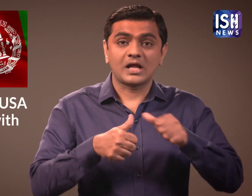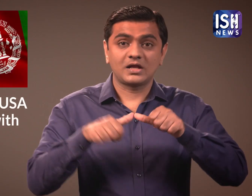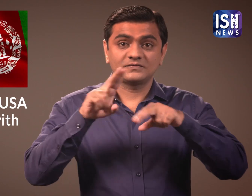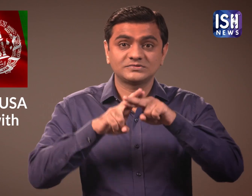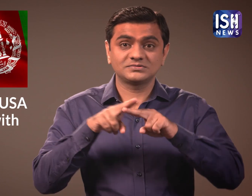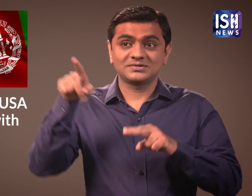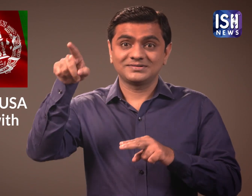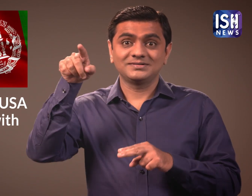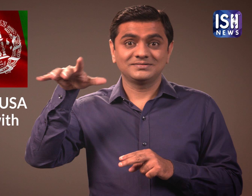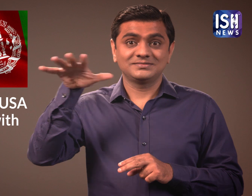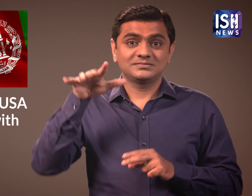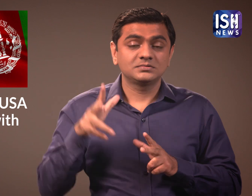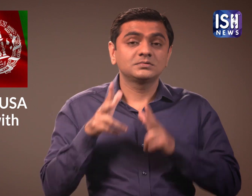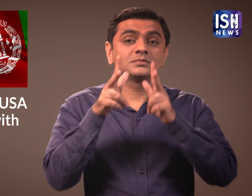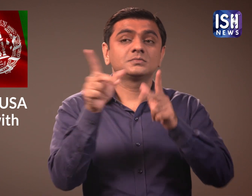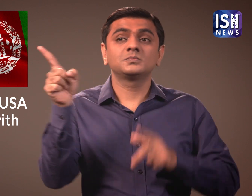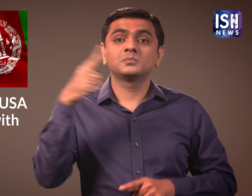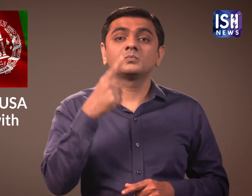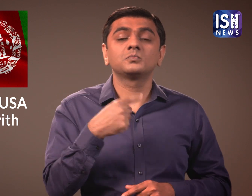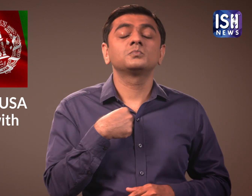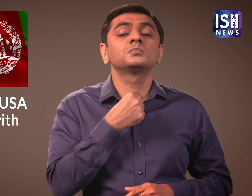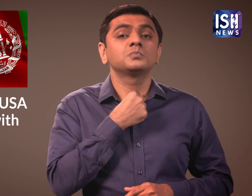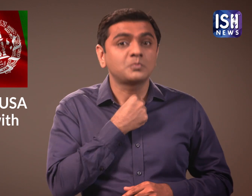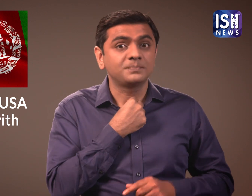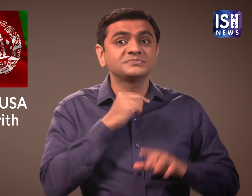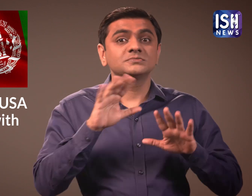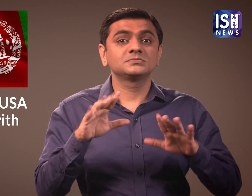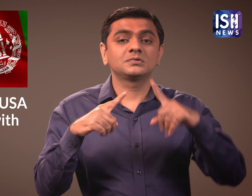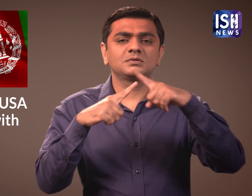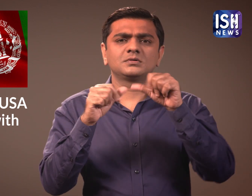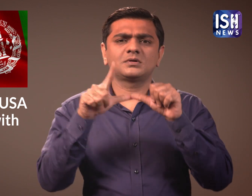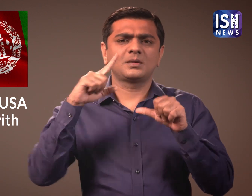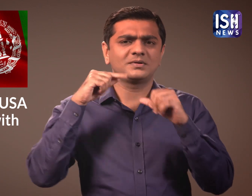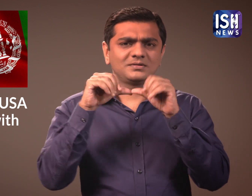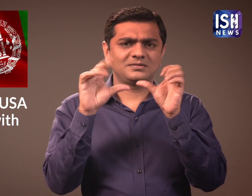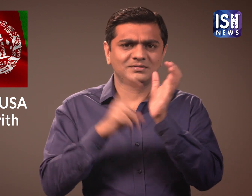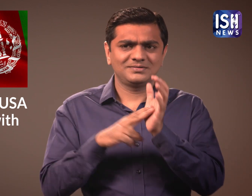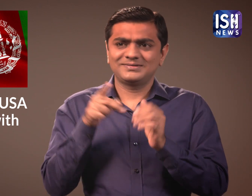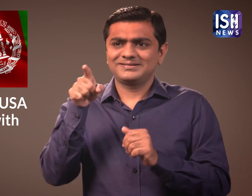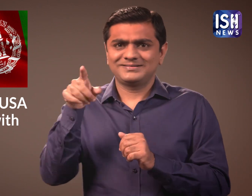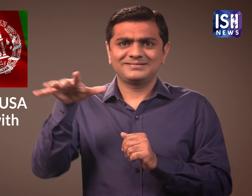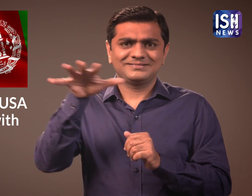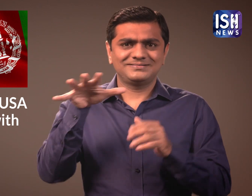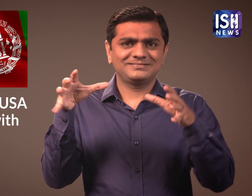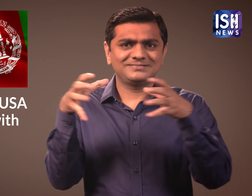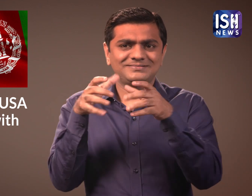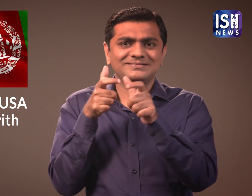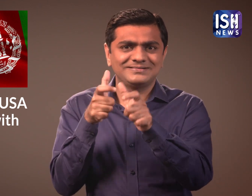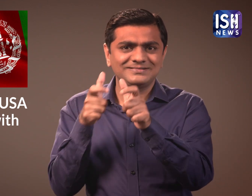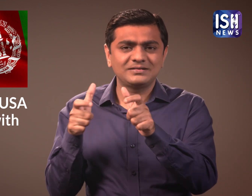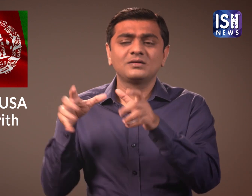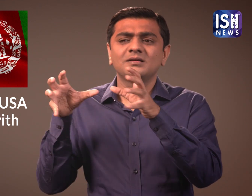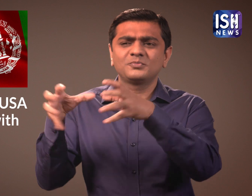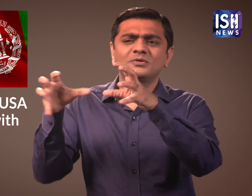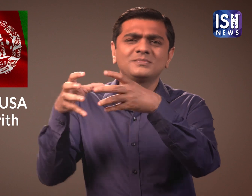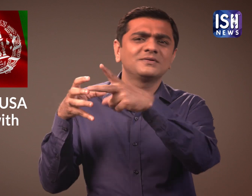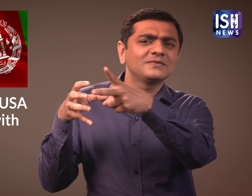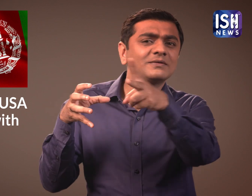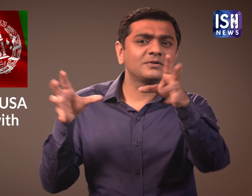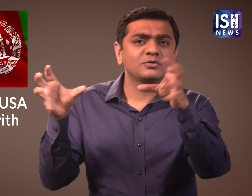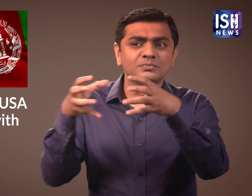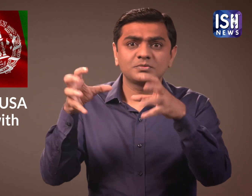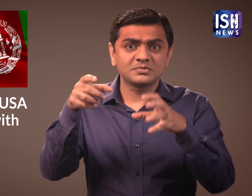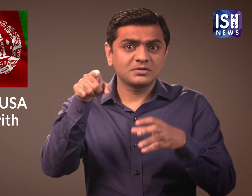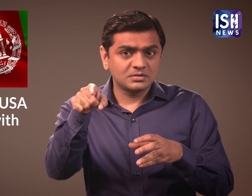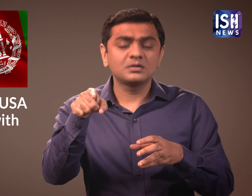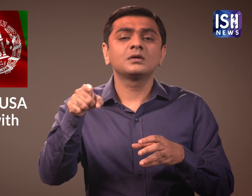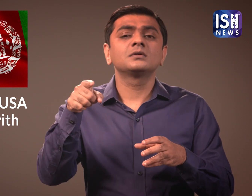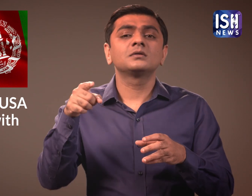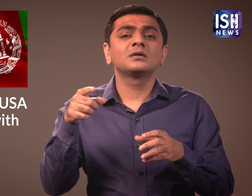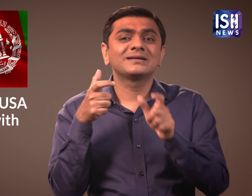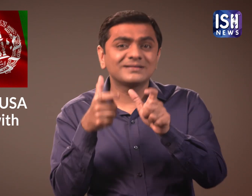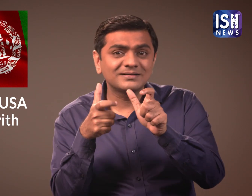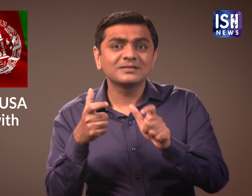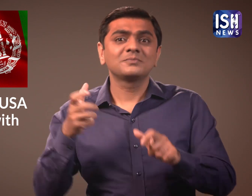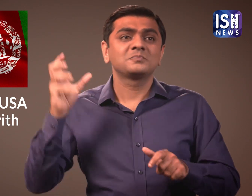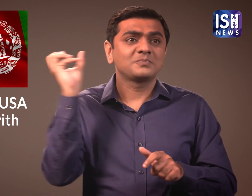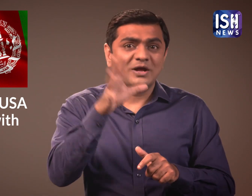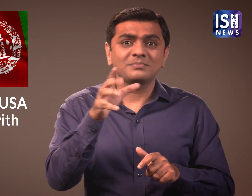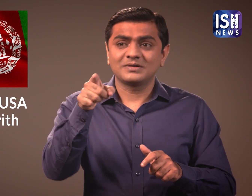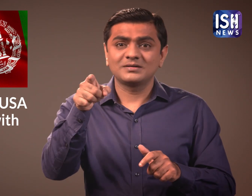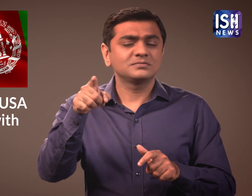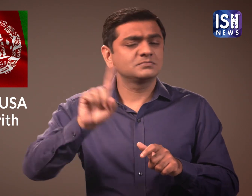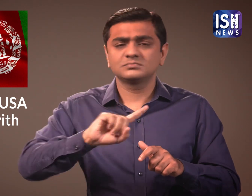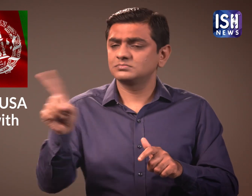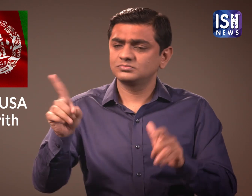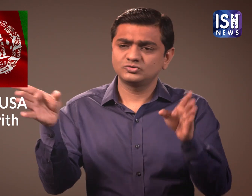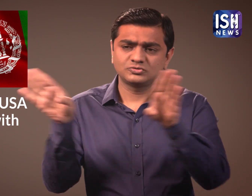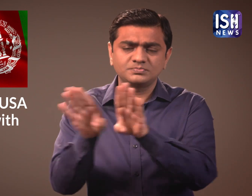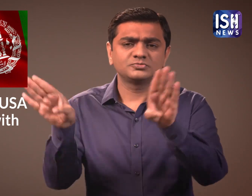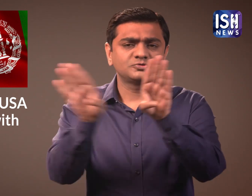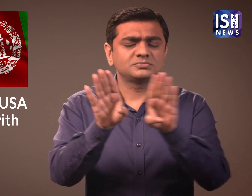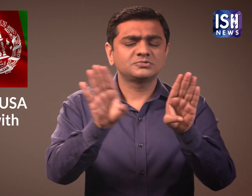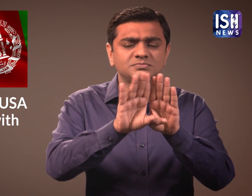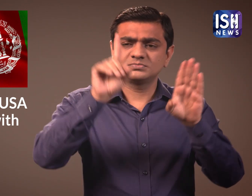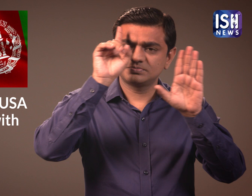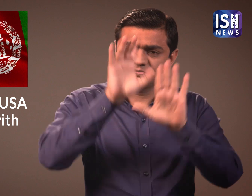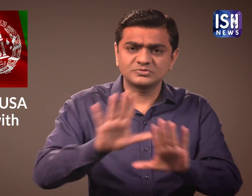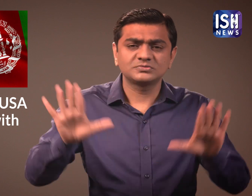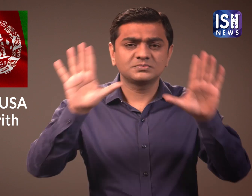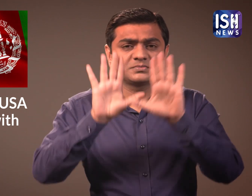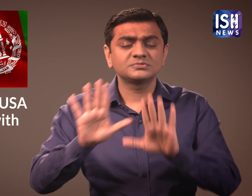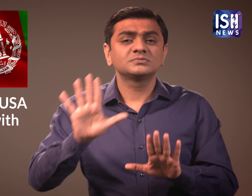Afghanistan has promised that they will make sure there are no terrorist groups on their soil.